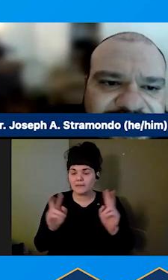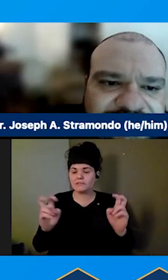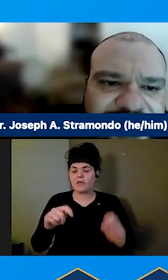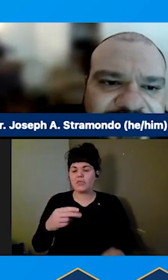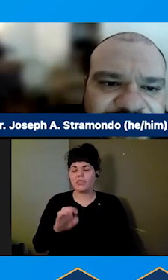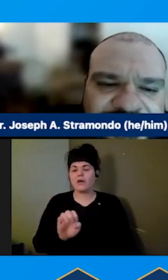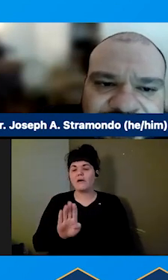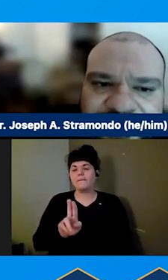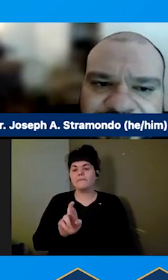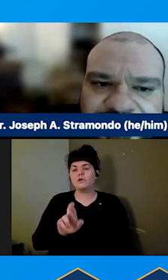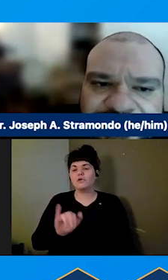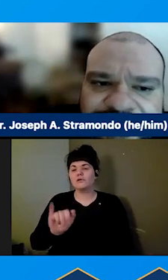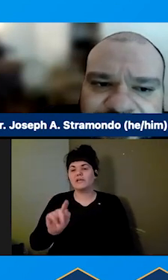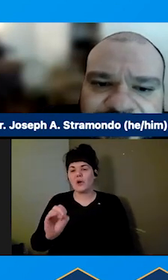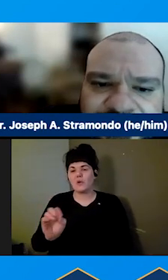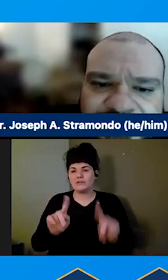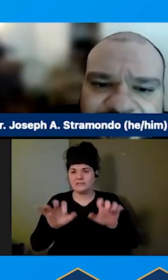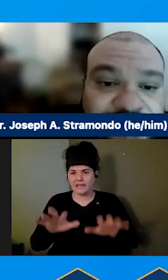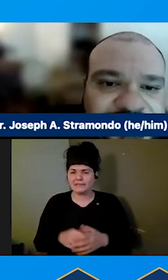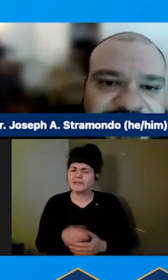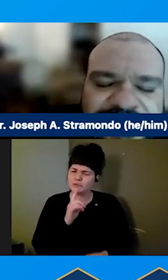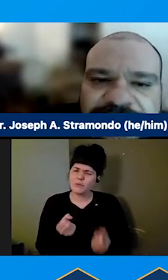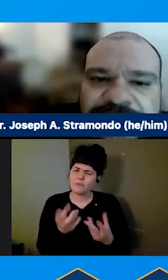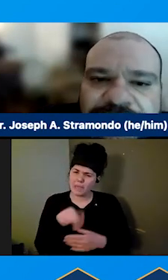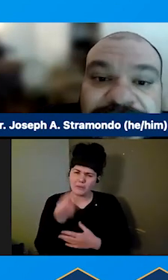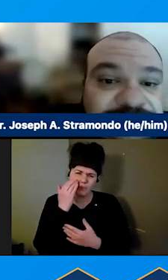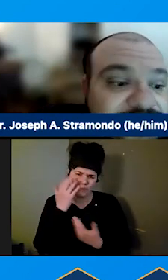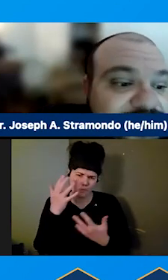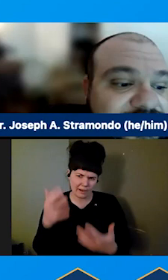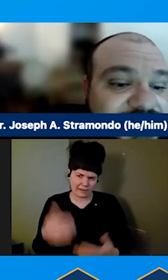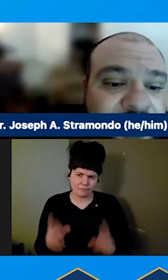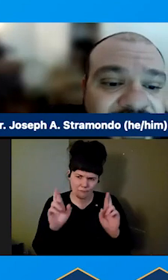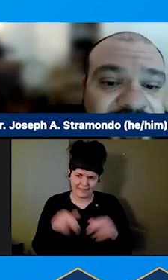something a lot of folks probably will already be familiar with hopefully. My